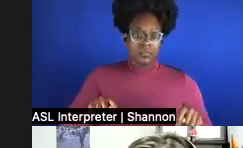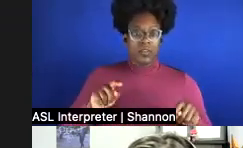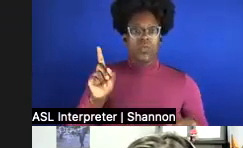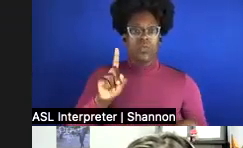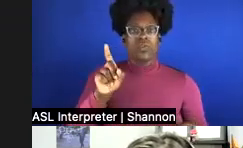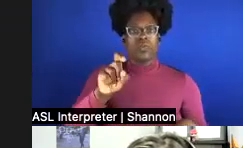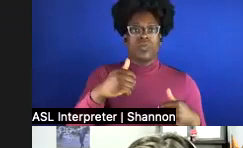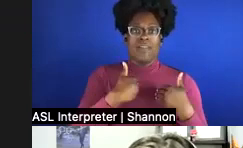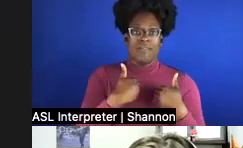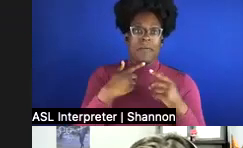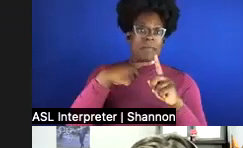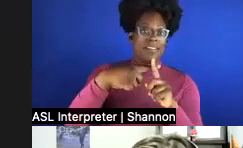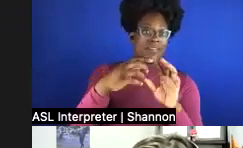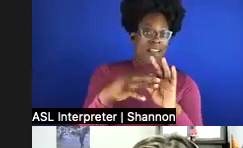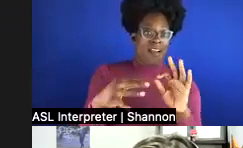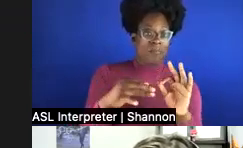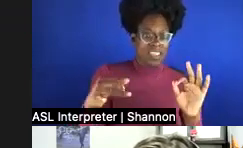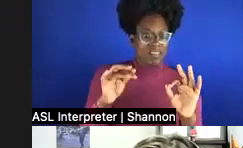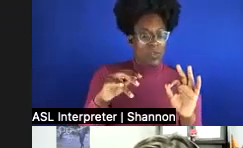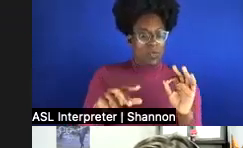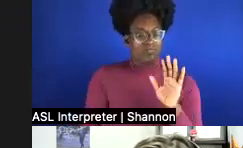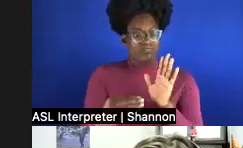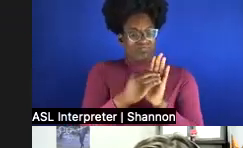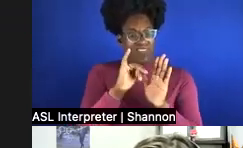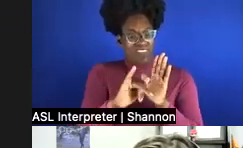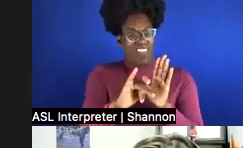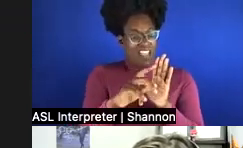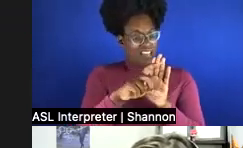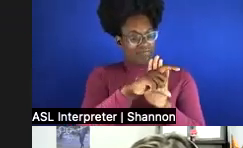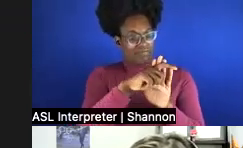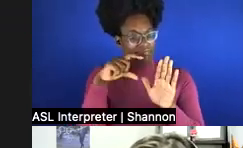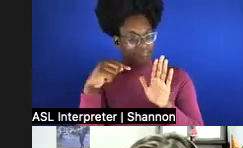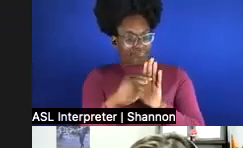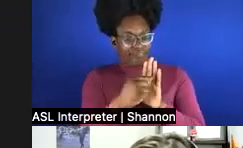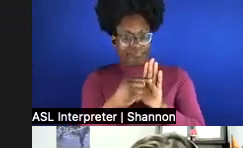one way to ensure that a student can feel their efforts are being acknowledged. This should be